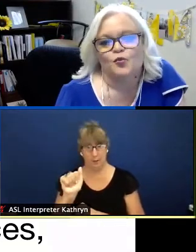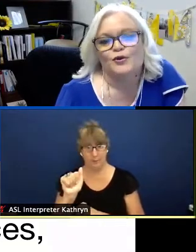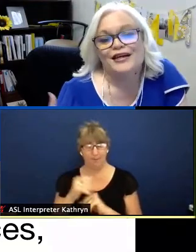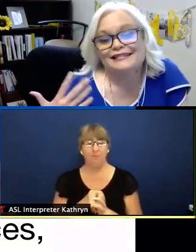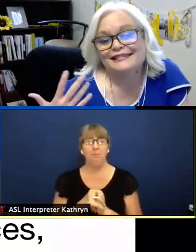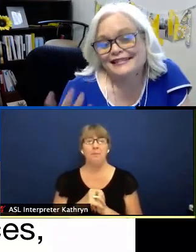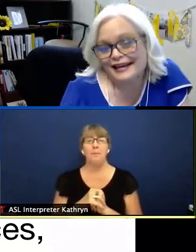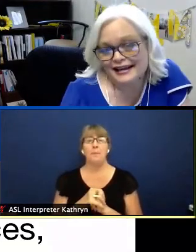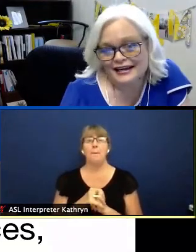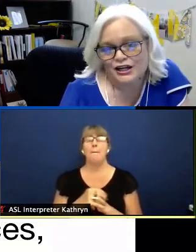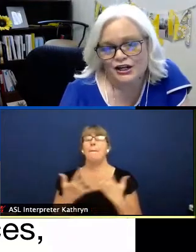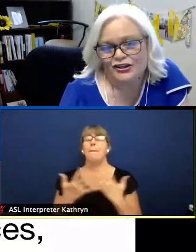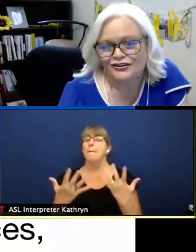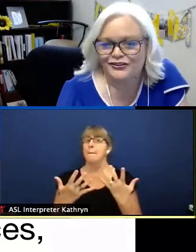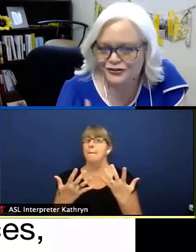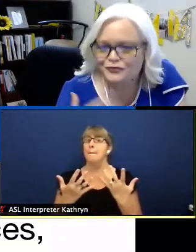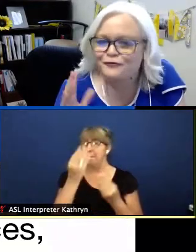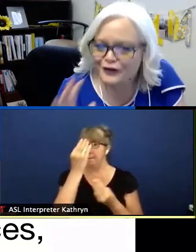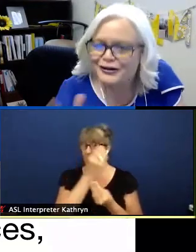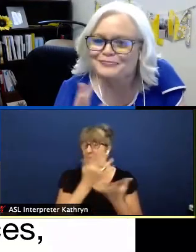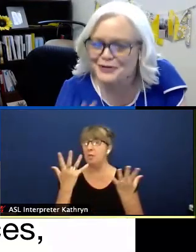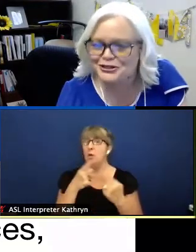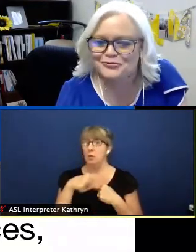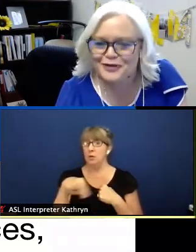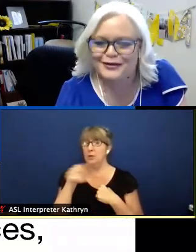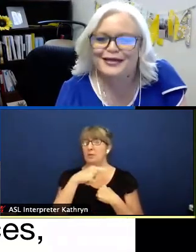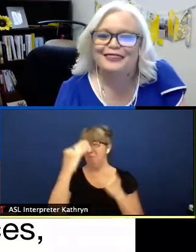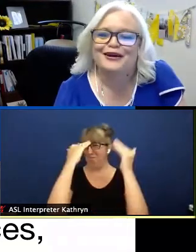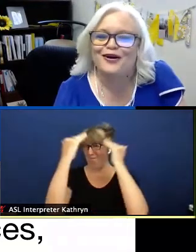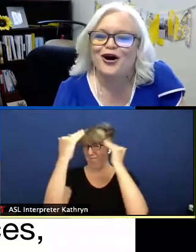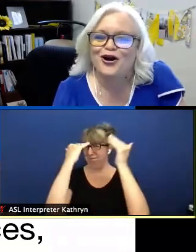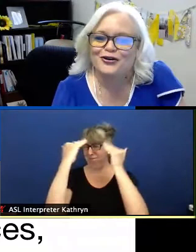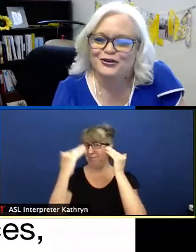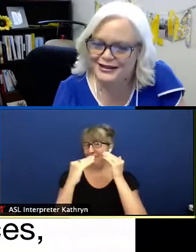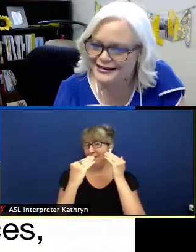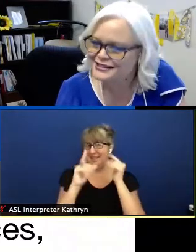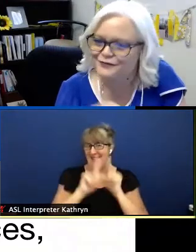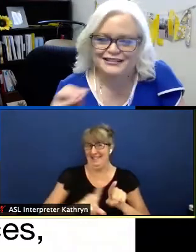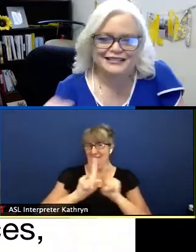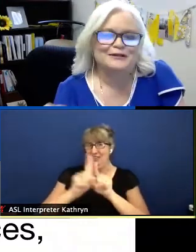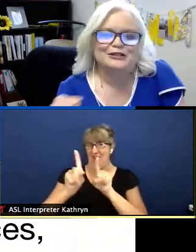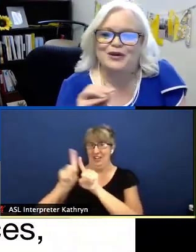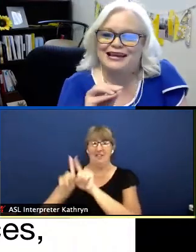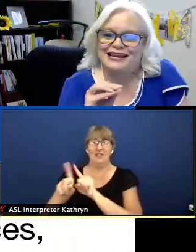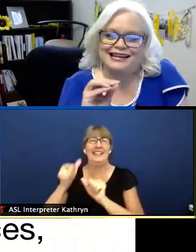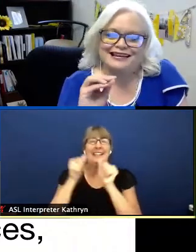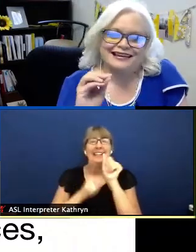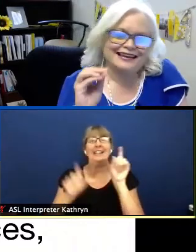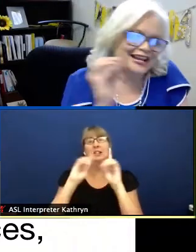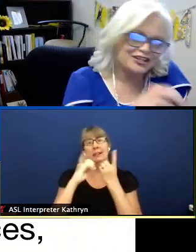With that said, you're very much aware that there are unique differences between each of